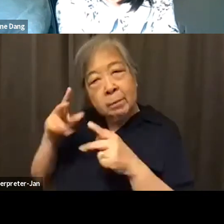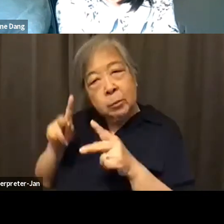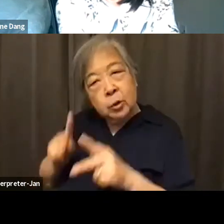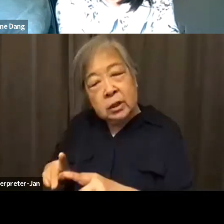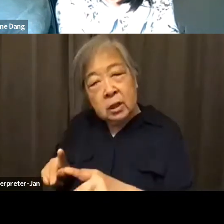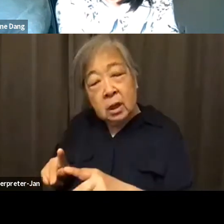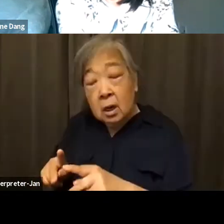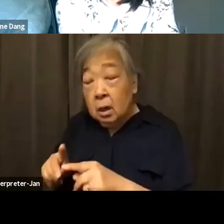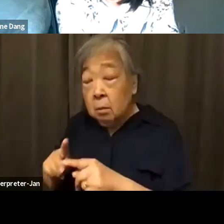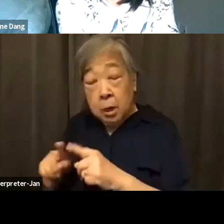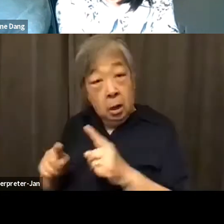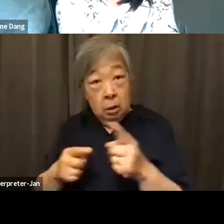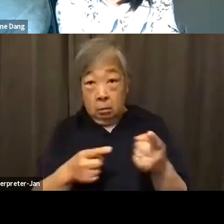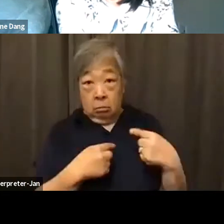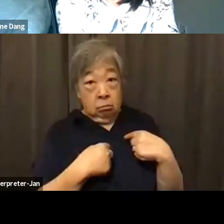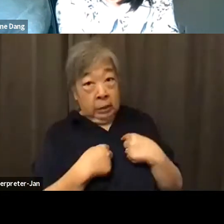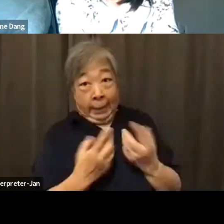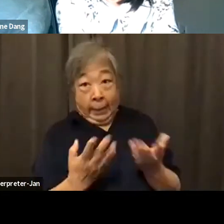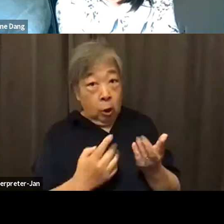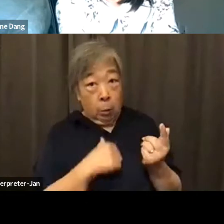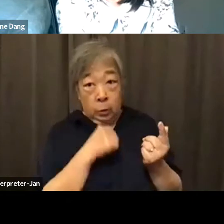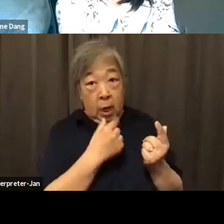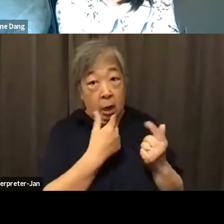all what I would ever say about myself.